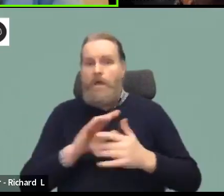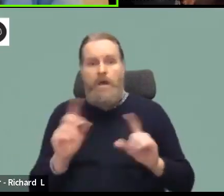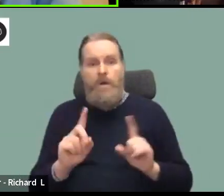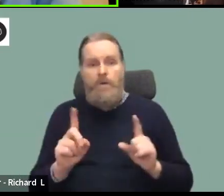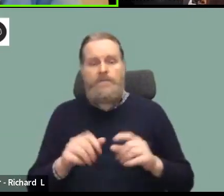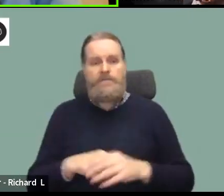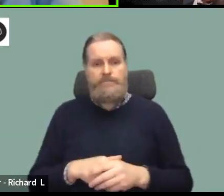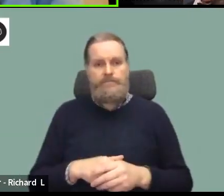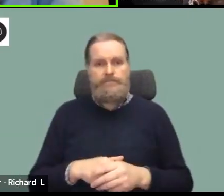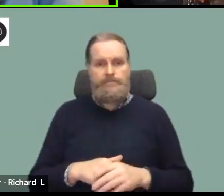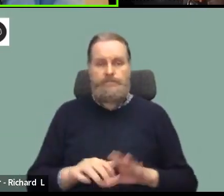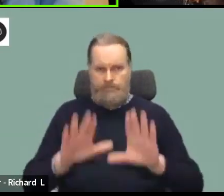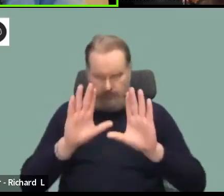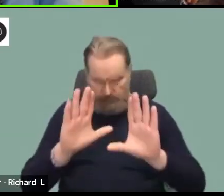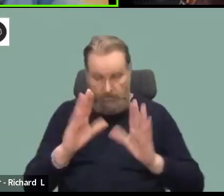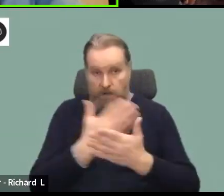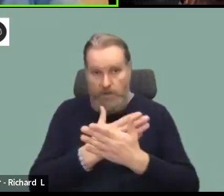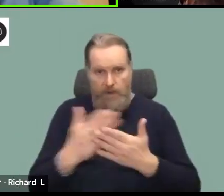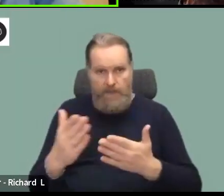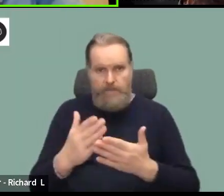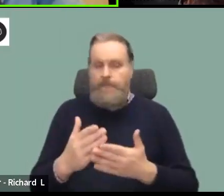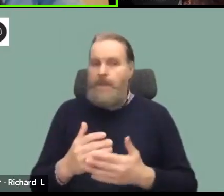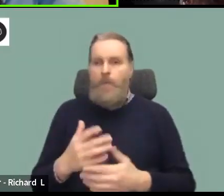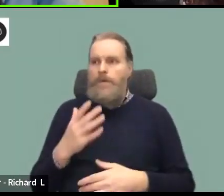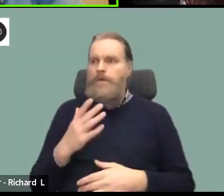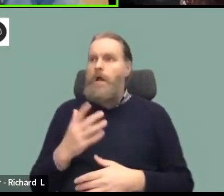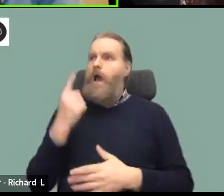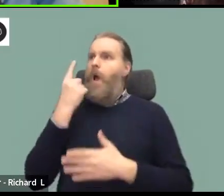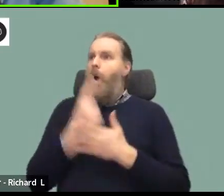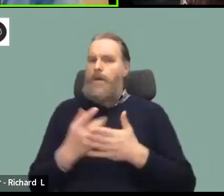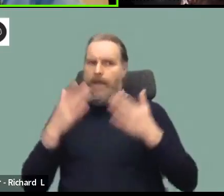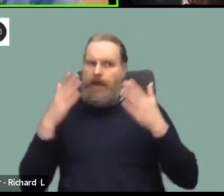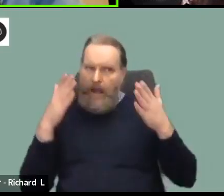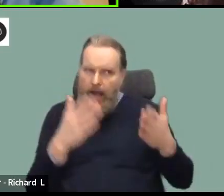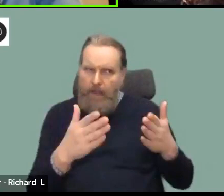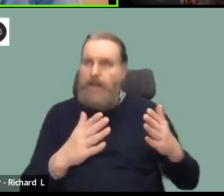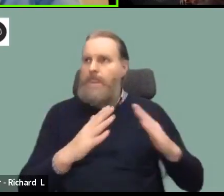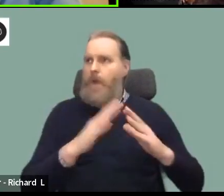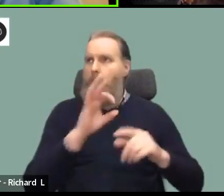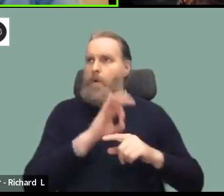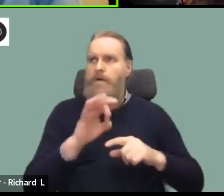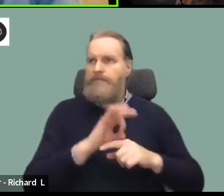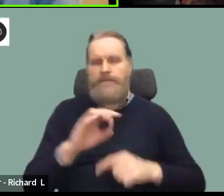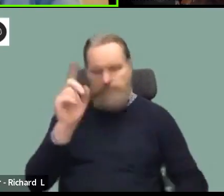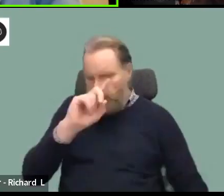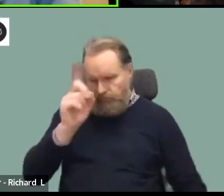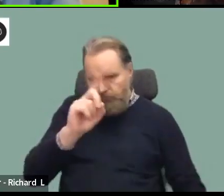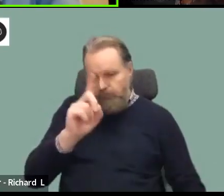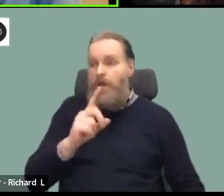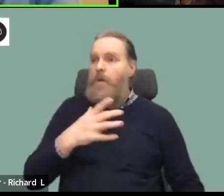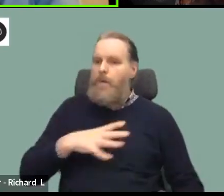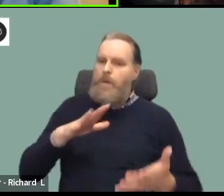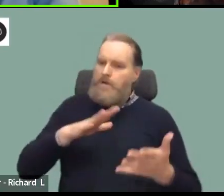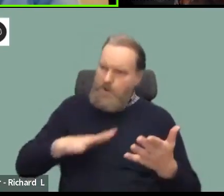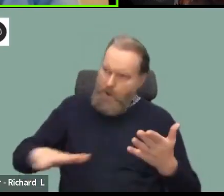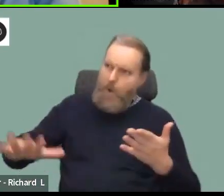Yeah. So to be clear. that we are not asking that we are not asking the government to just get my home office we are saying that the government.